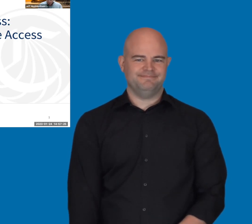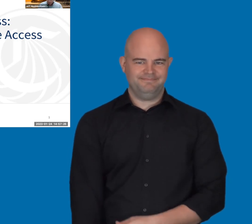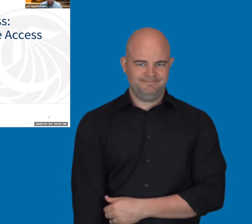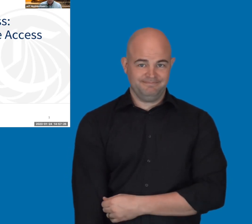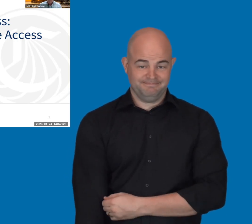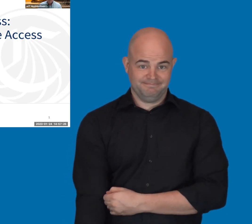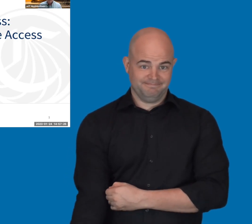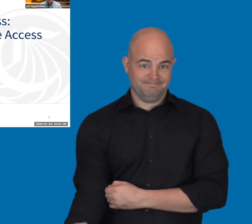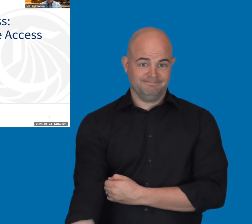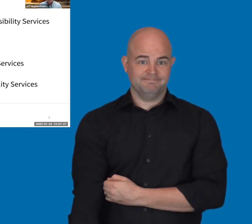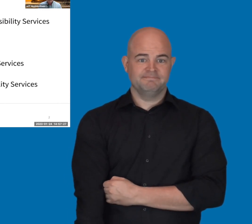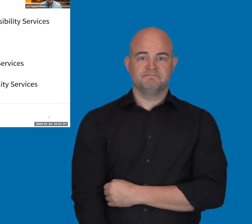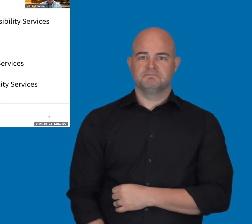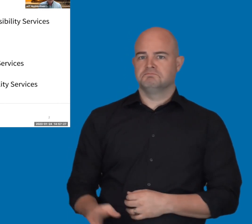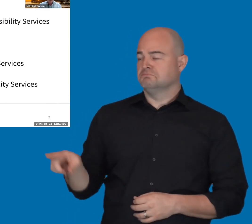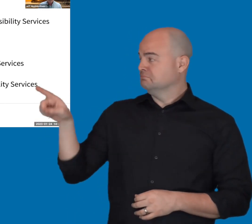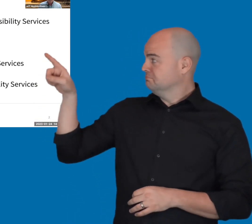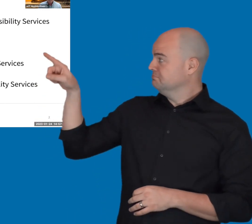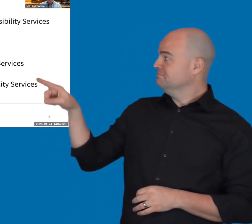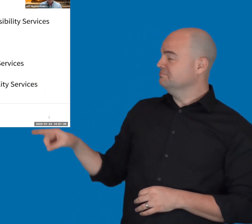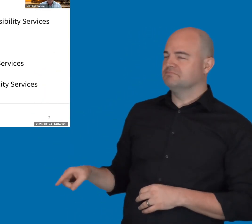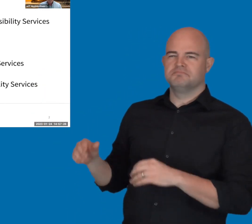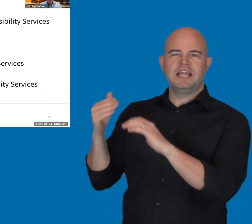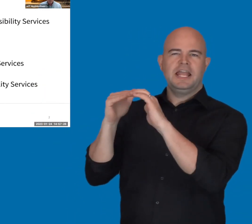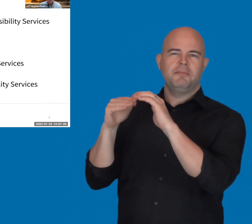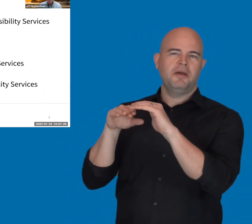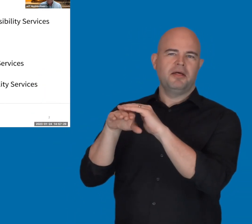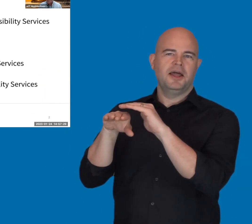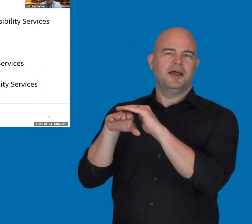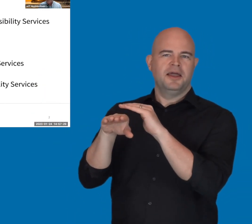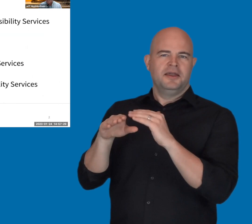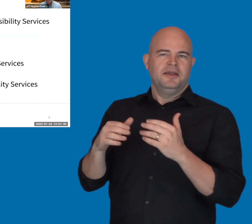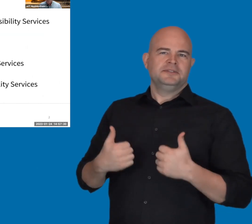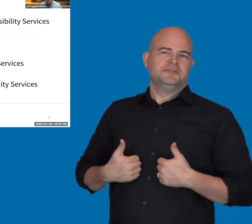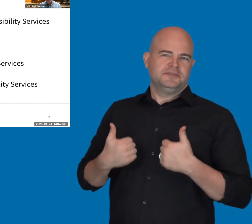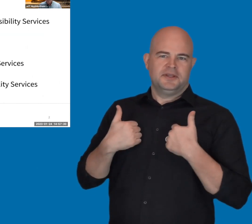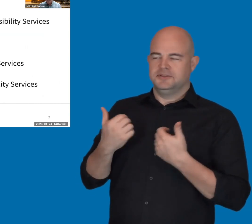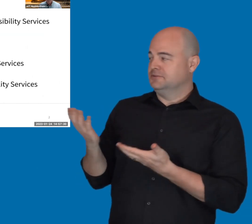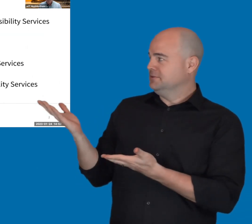Our title is Always a Work in Progress -- Creating a Culture of Equitable Access.